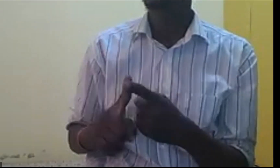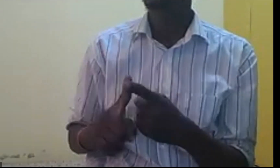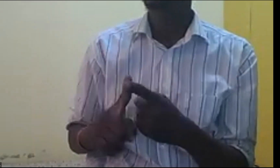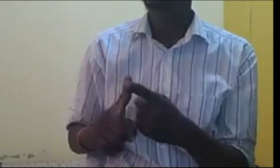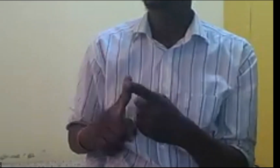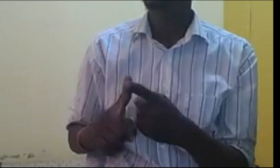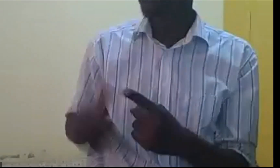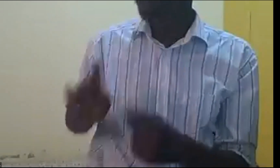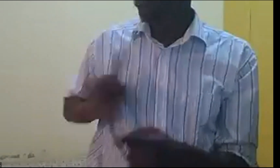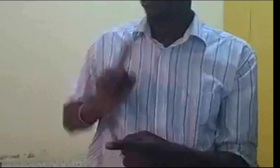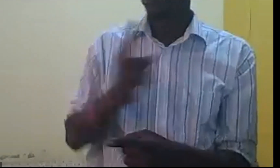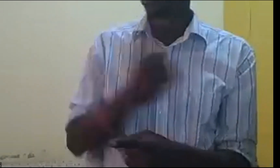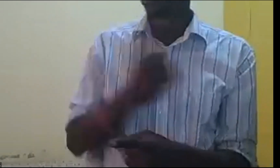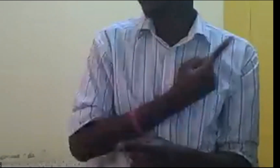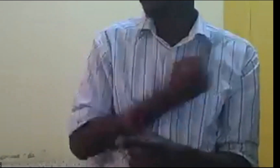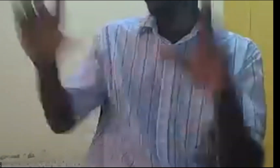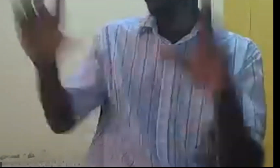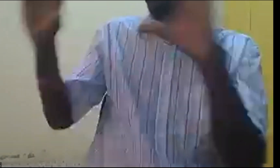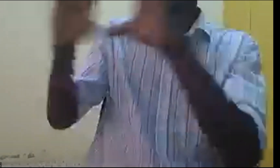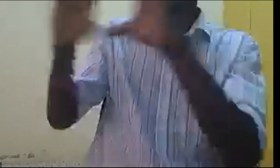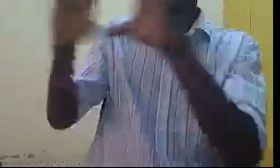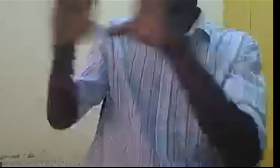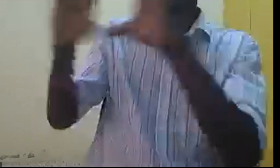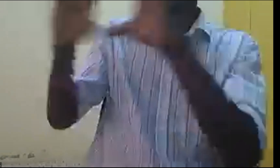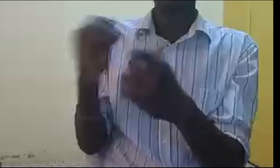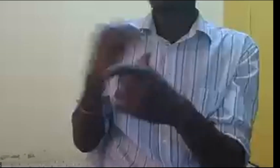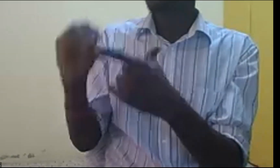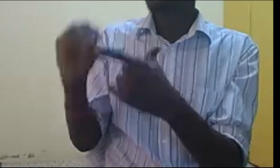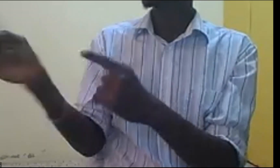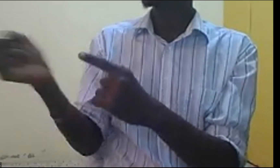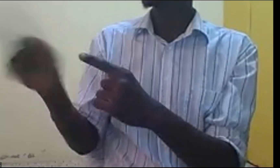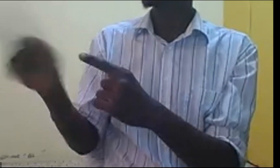Everybody good to be on the platform again you see, my office is reading.